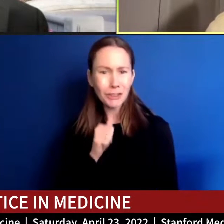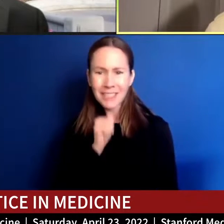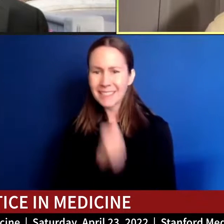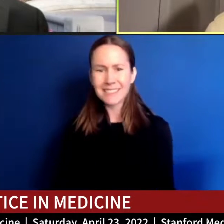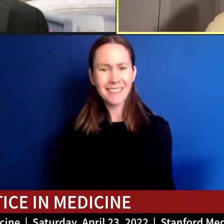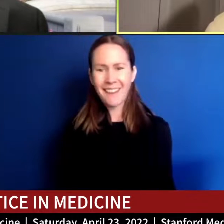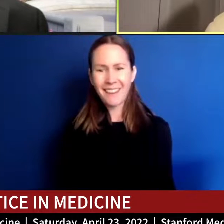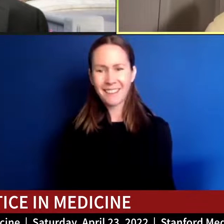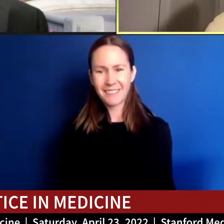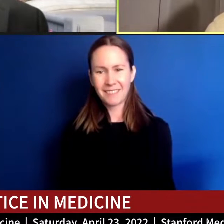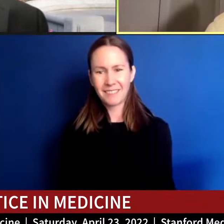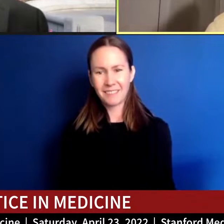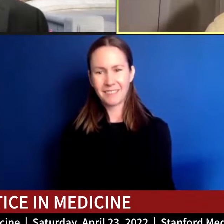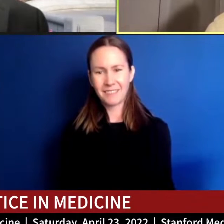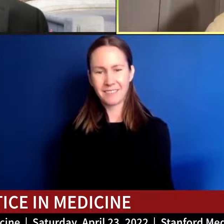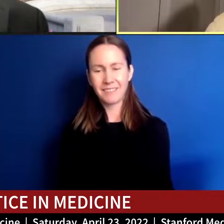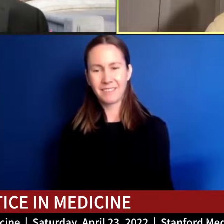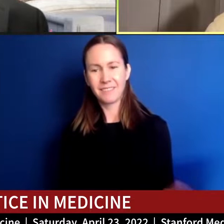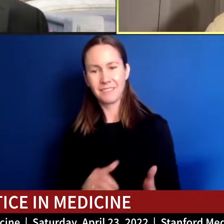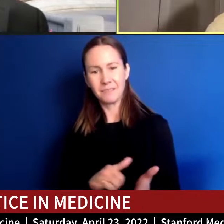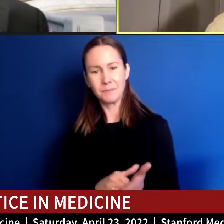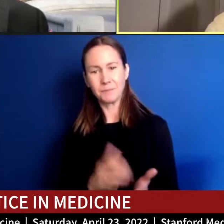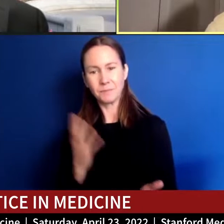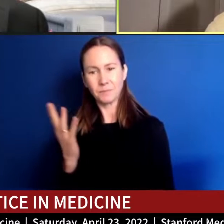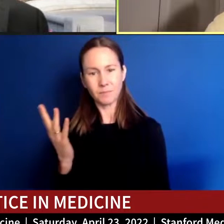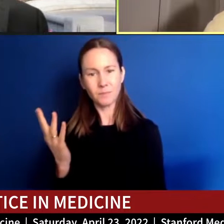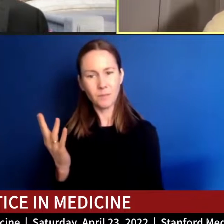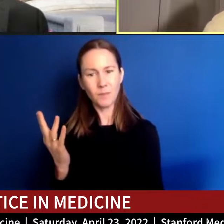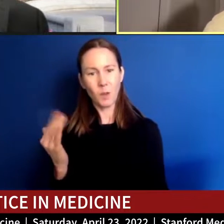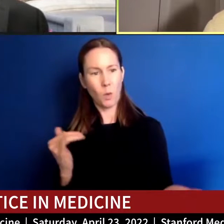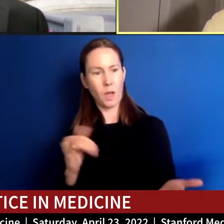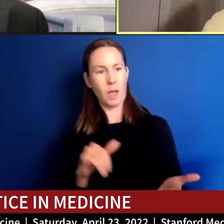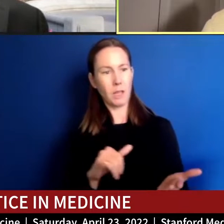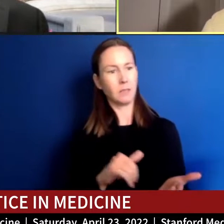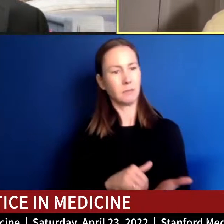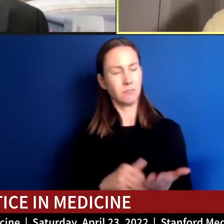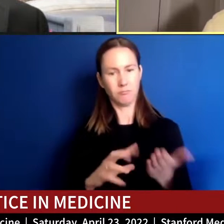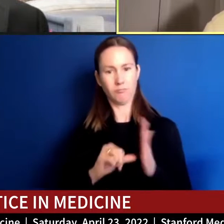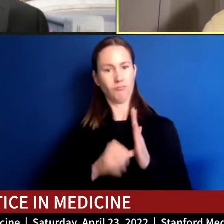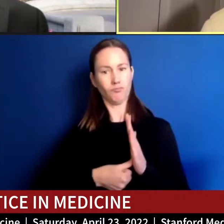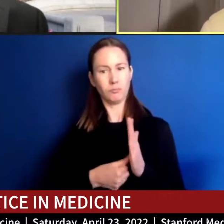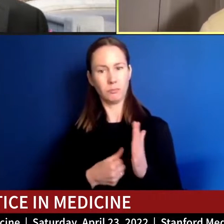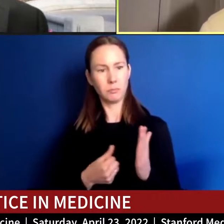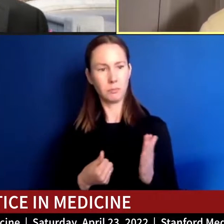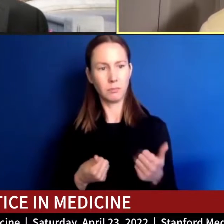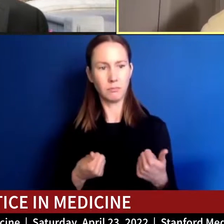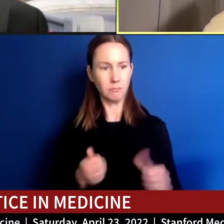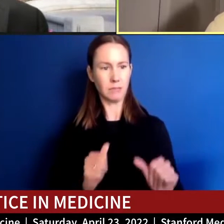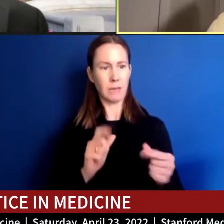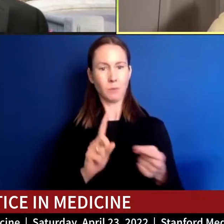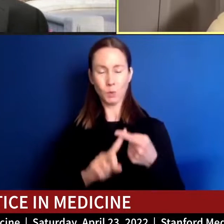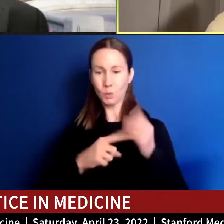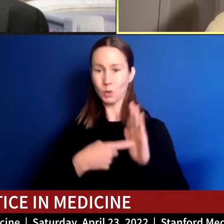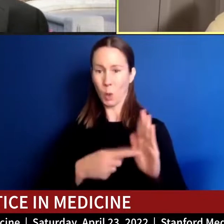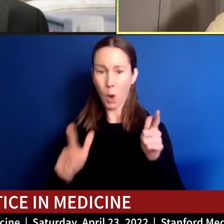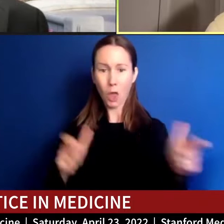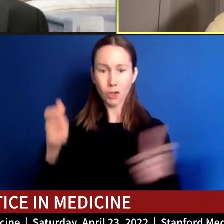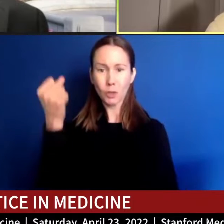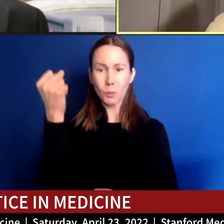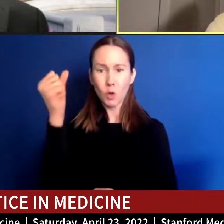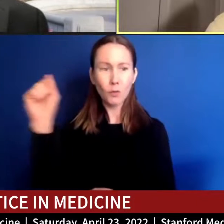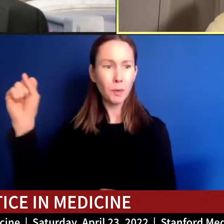the anthology I edited was one attempt, part of a larger movement of works by disabled people,